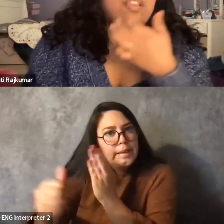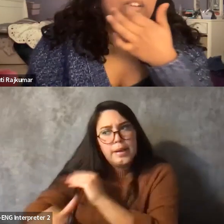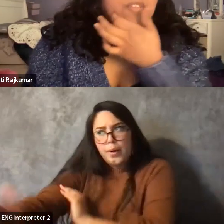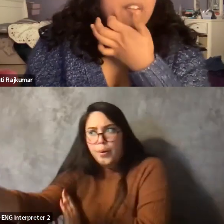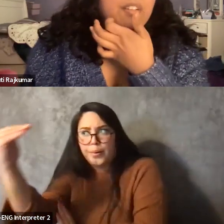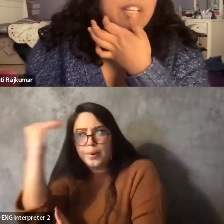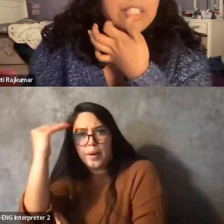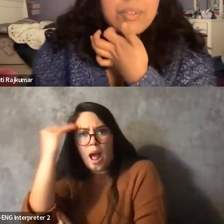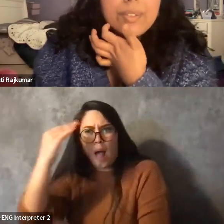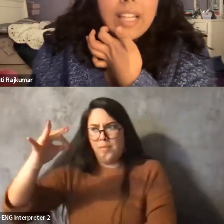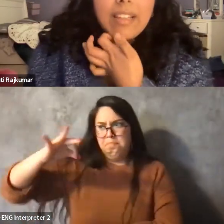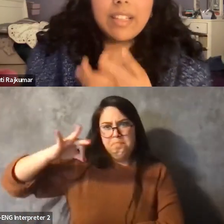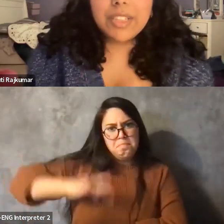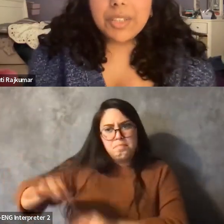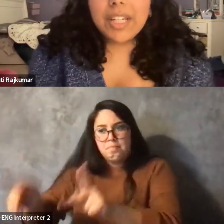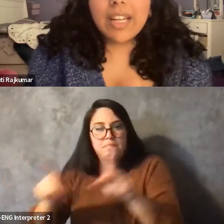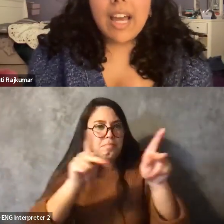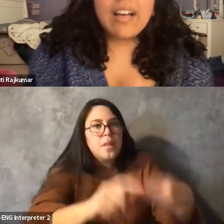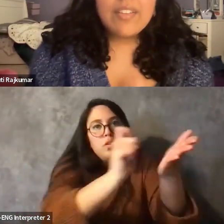a lot of the issues that the industry has.